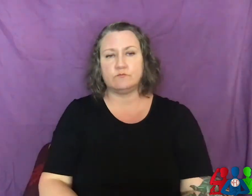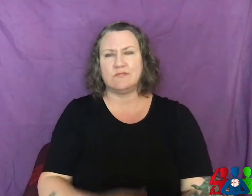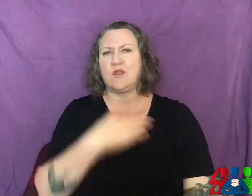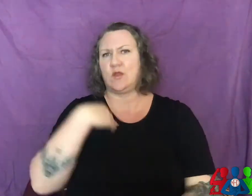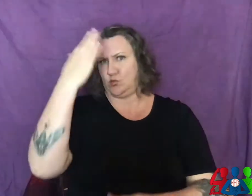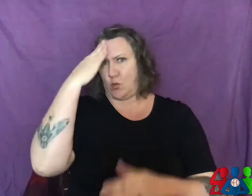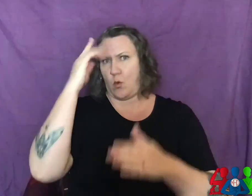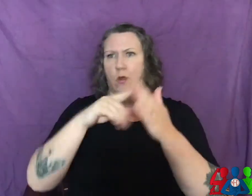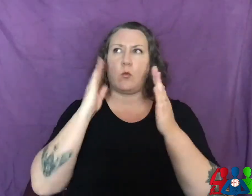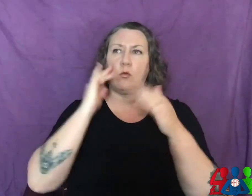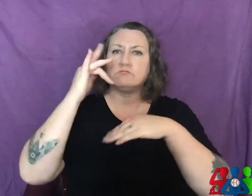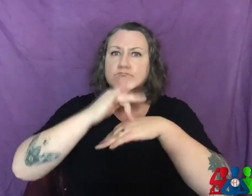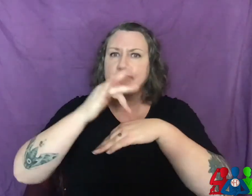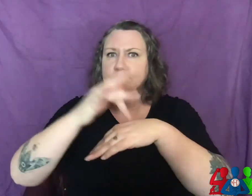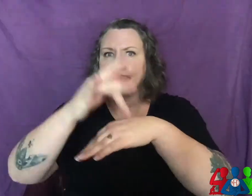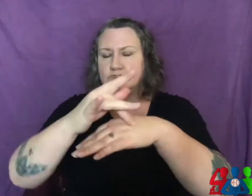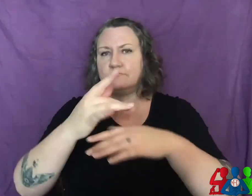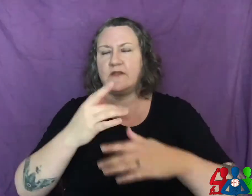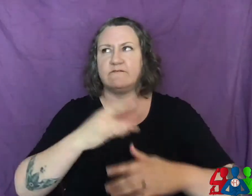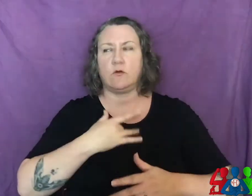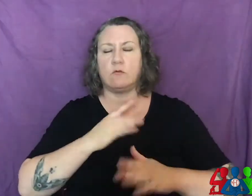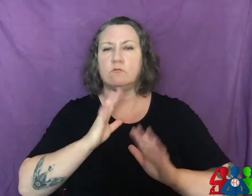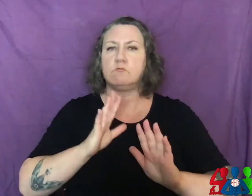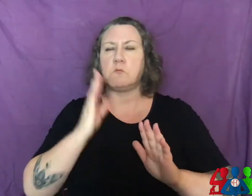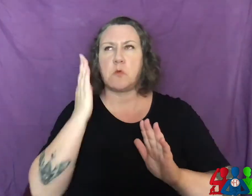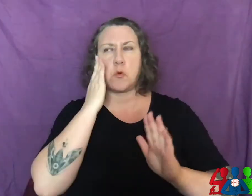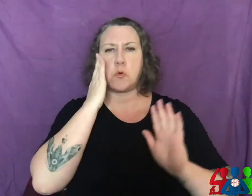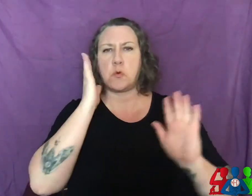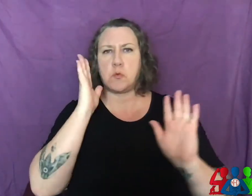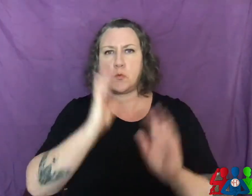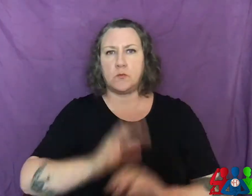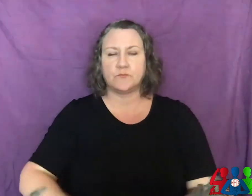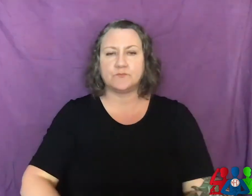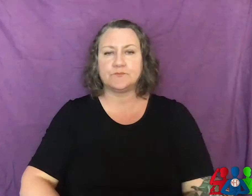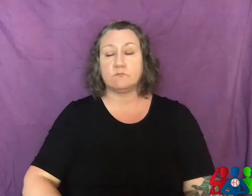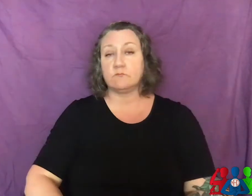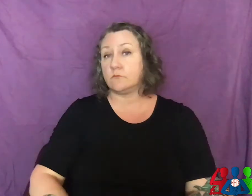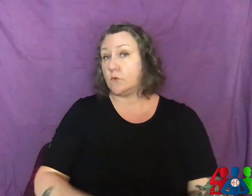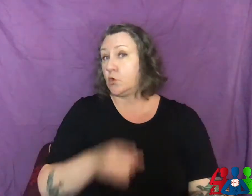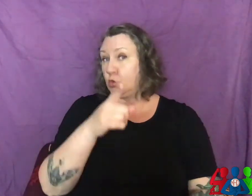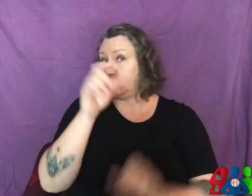you should make sure that your students are confident with the process and they know how to